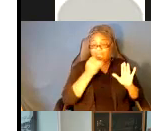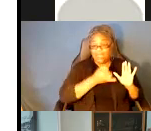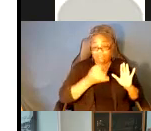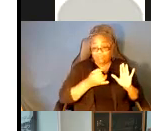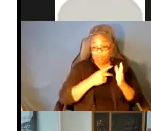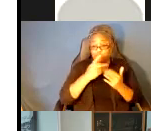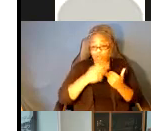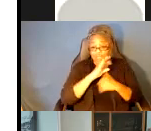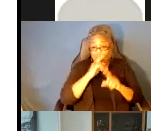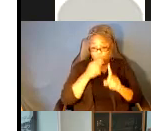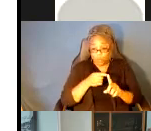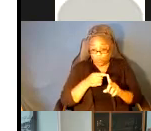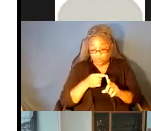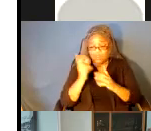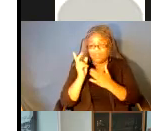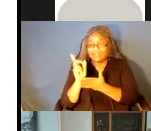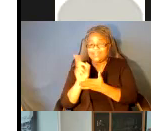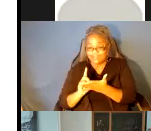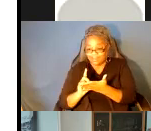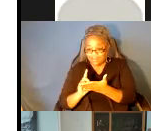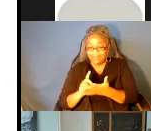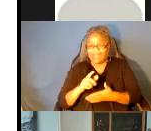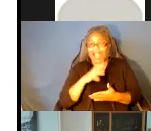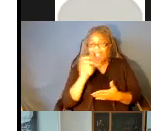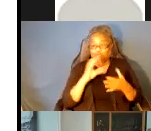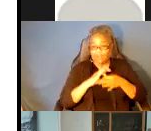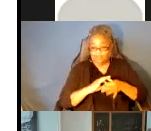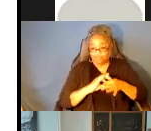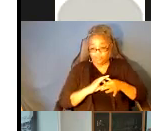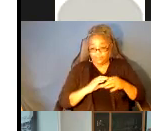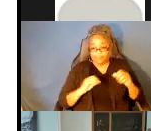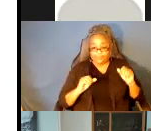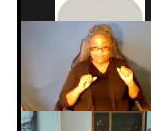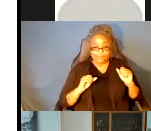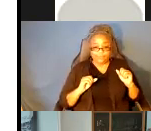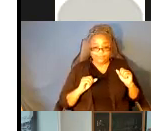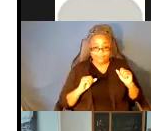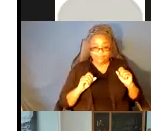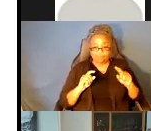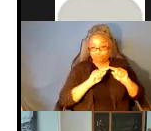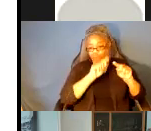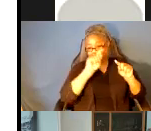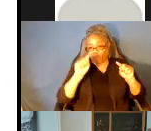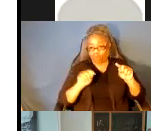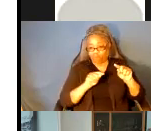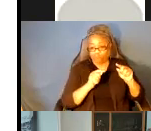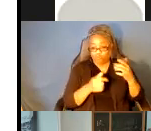Project Design, and Relationships. So the criteria are the lens